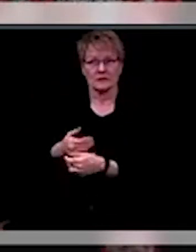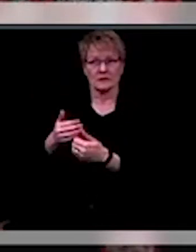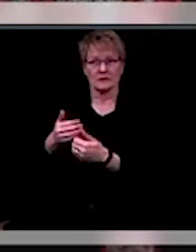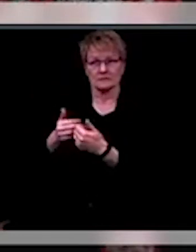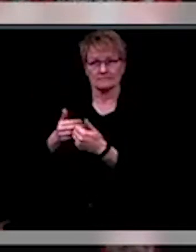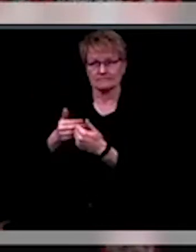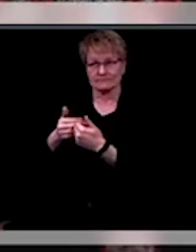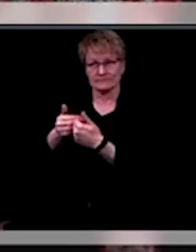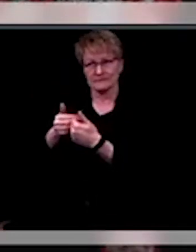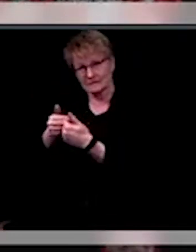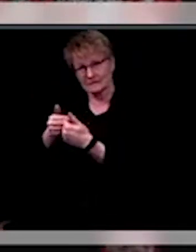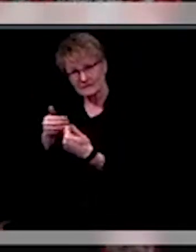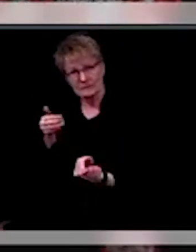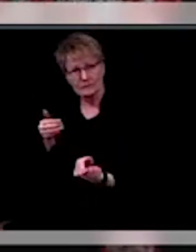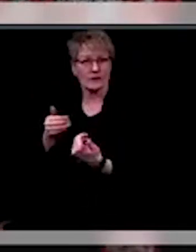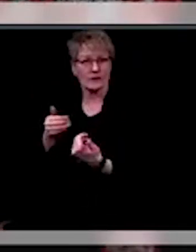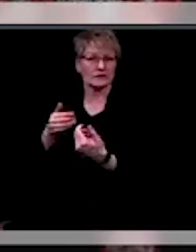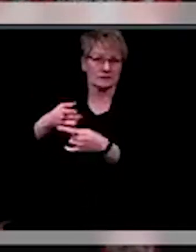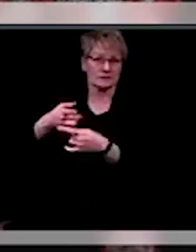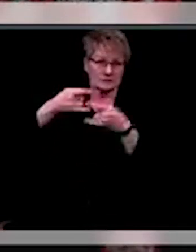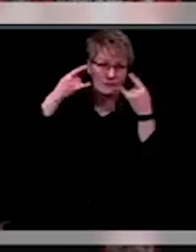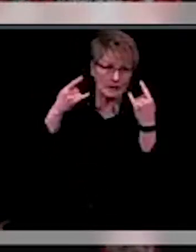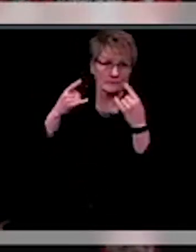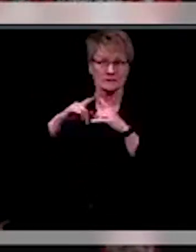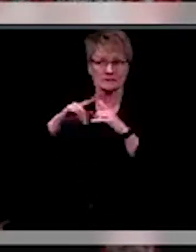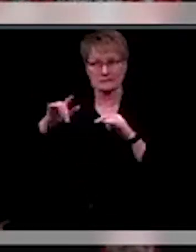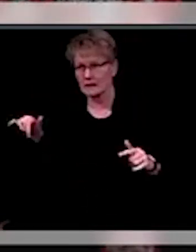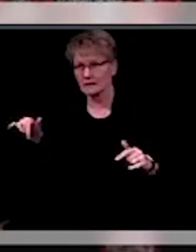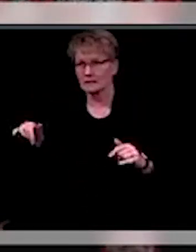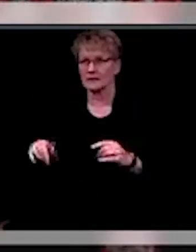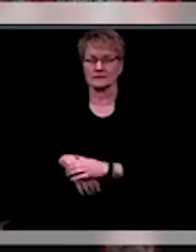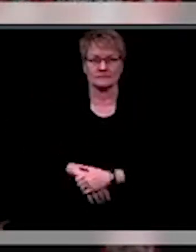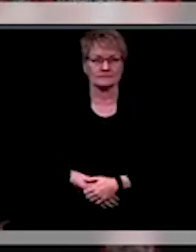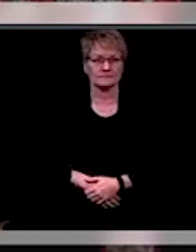in person instruction this week, they're doing so in a hybrid model, and they've severely reduced